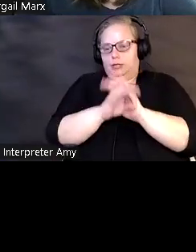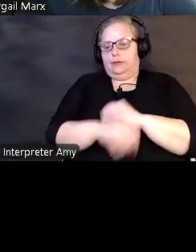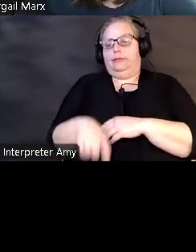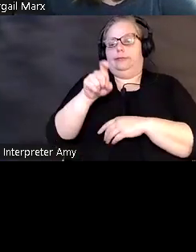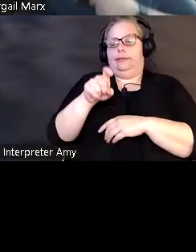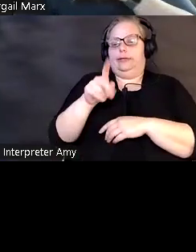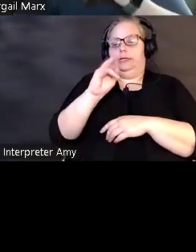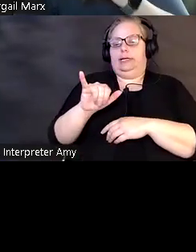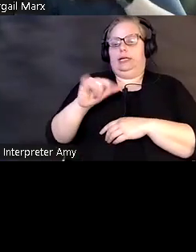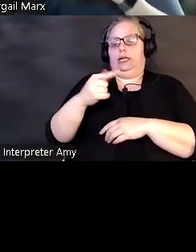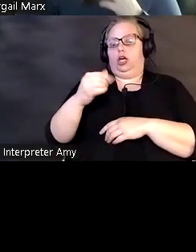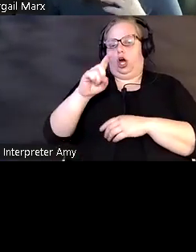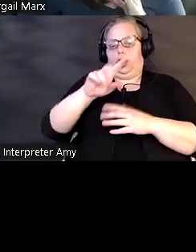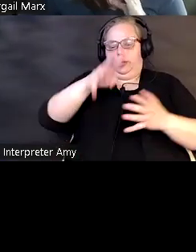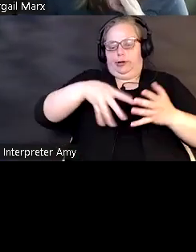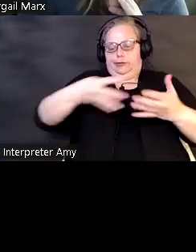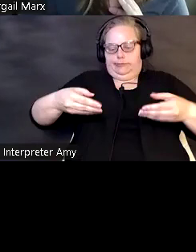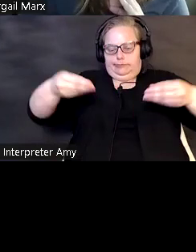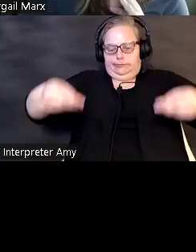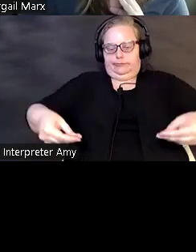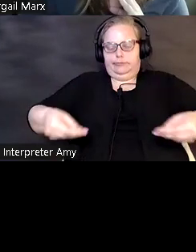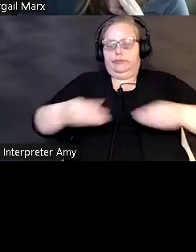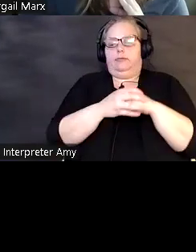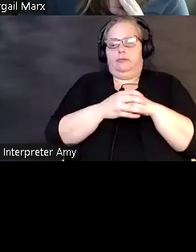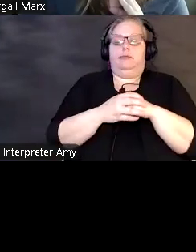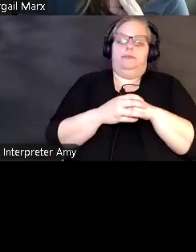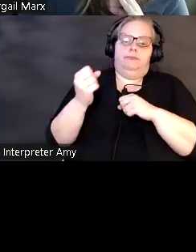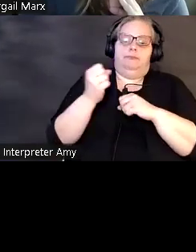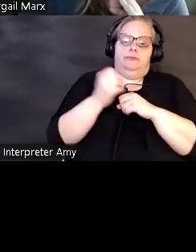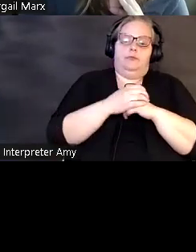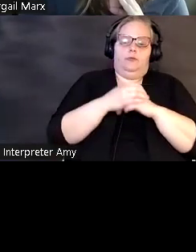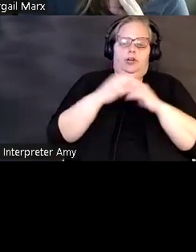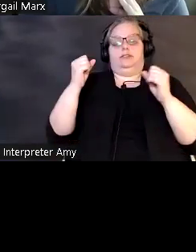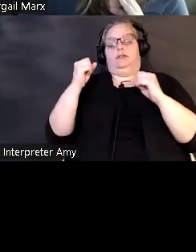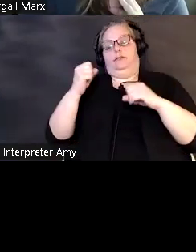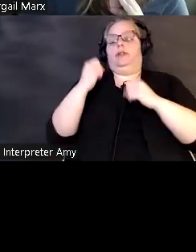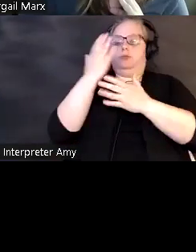And the page set also offered some different vocabulary options.